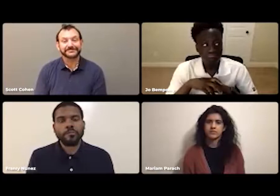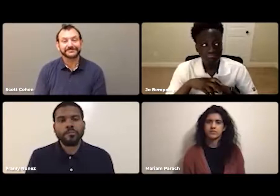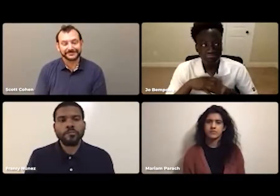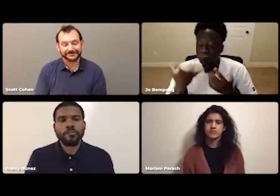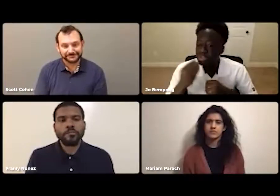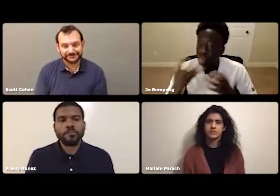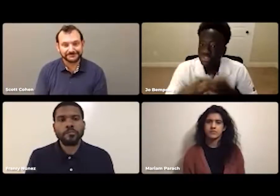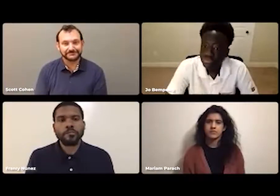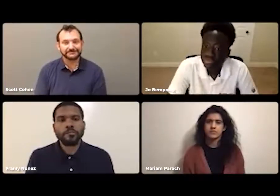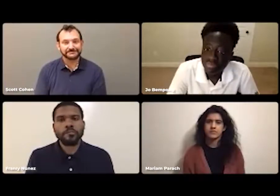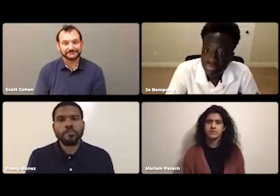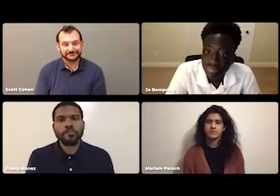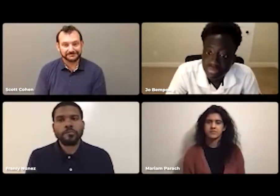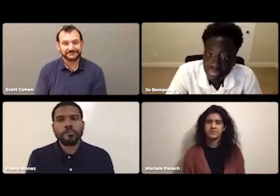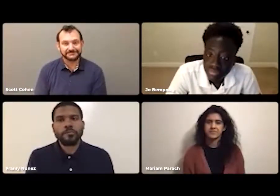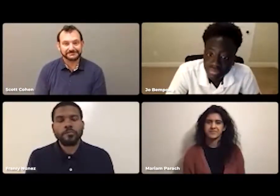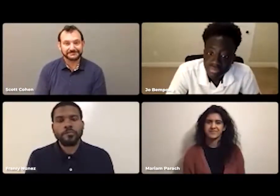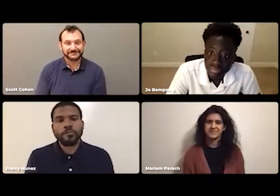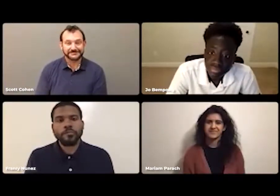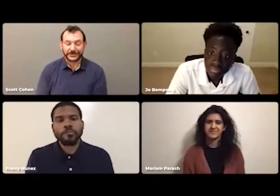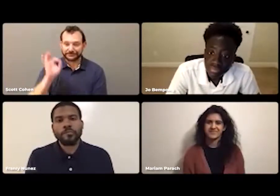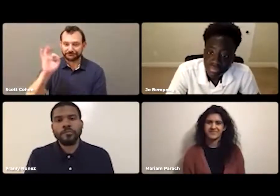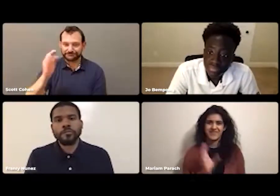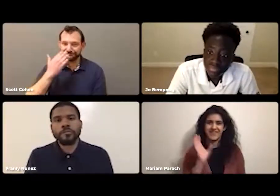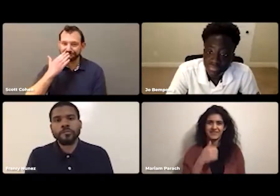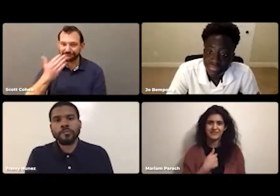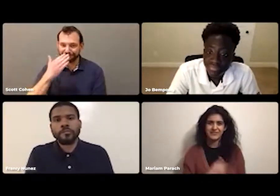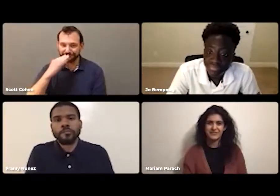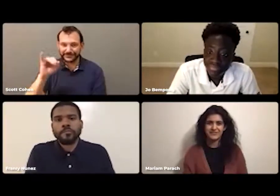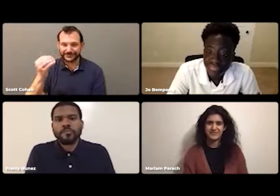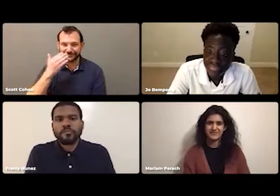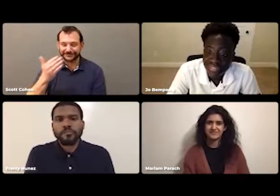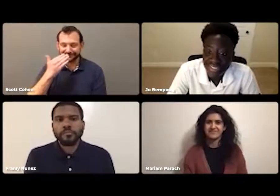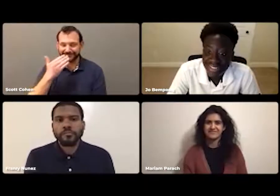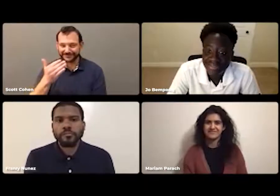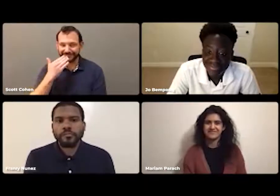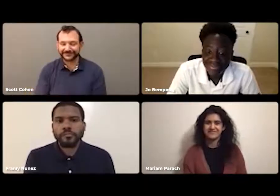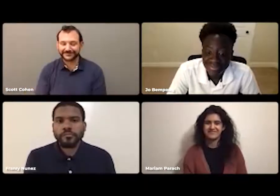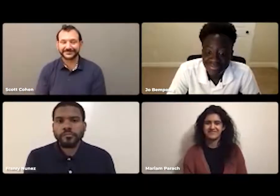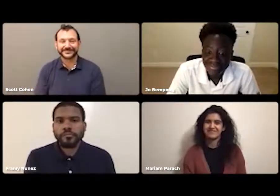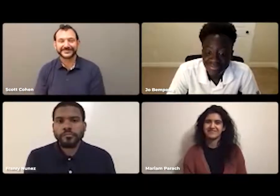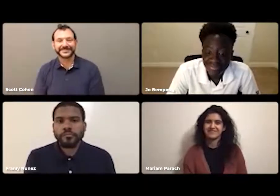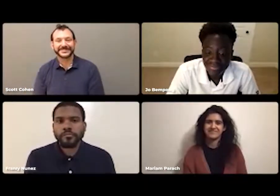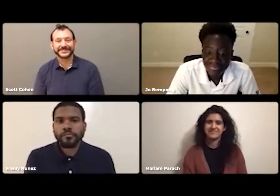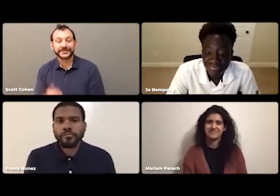That's pretty much my journey. Thank you!